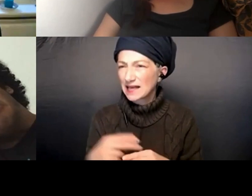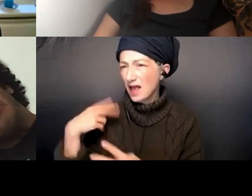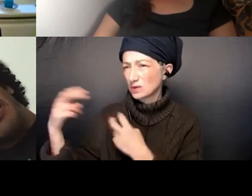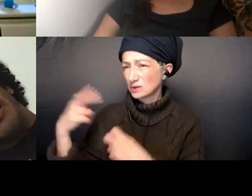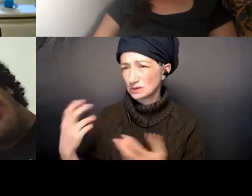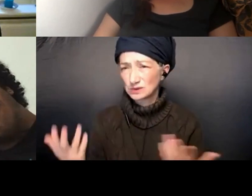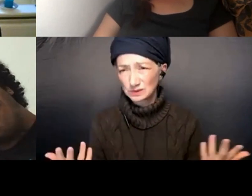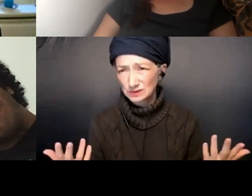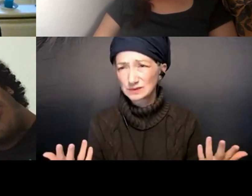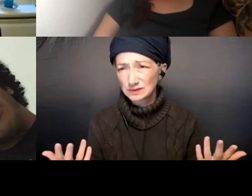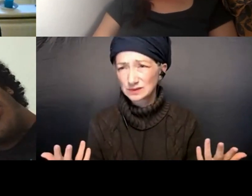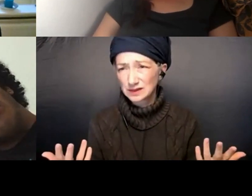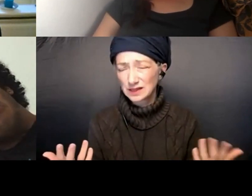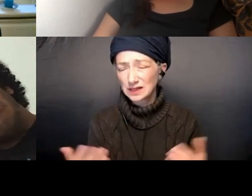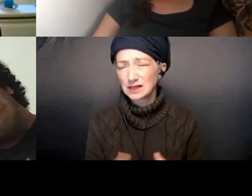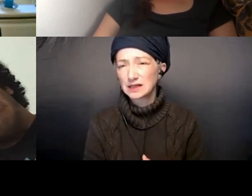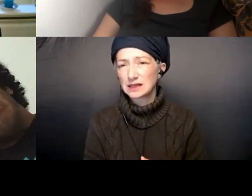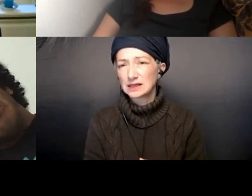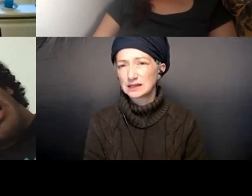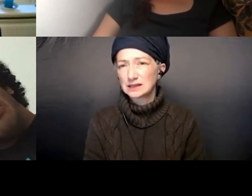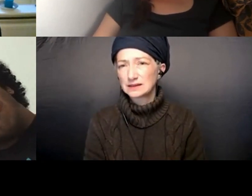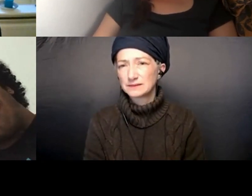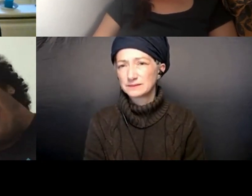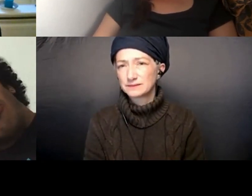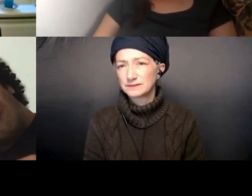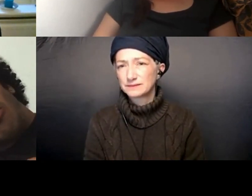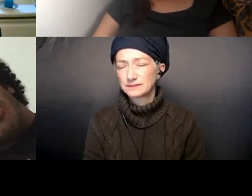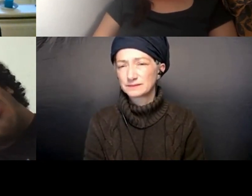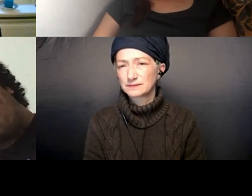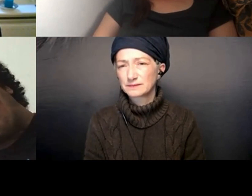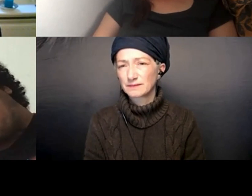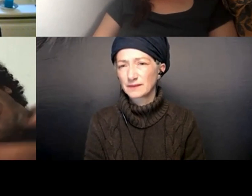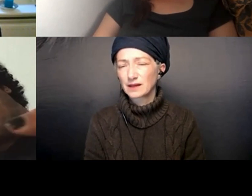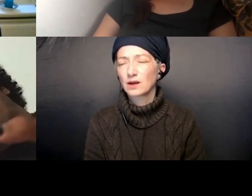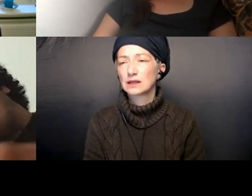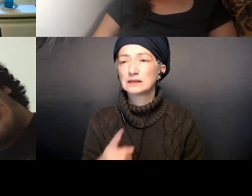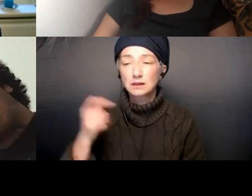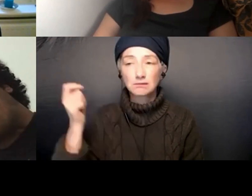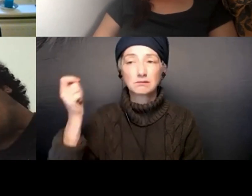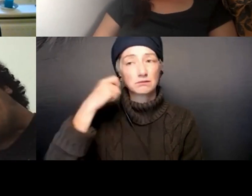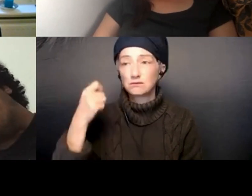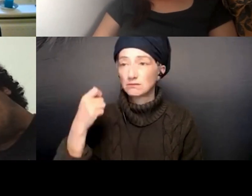And it also took me a while to figure out: Okay, what do I actually want to do?